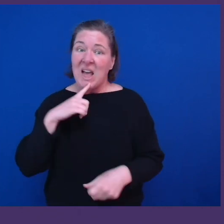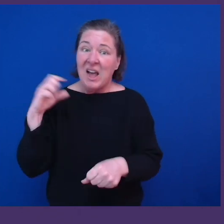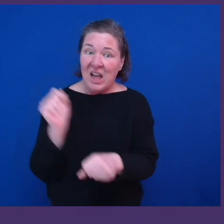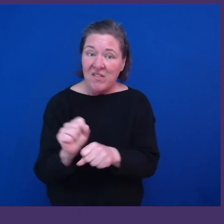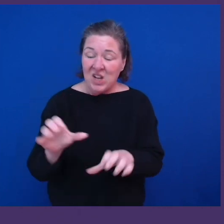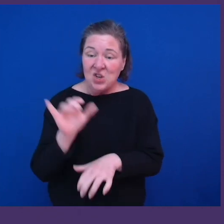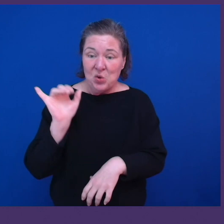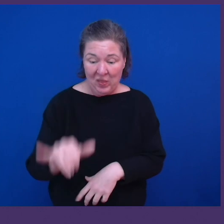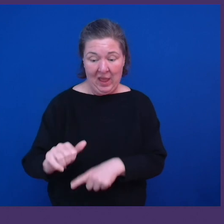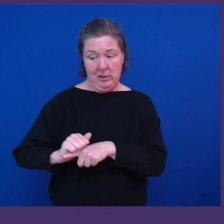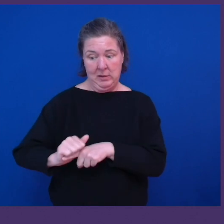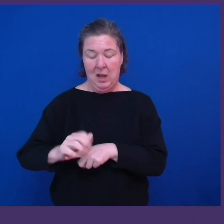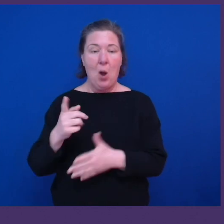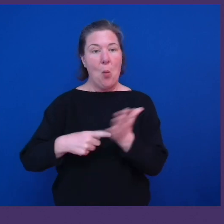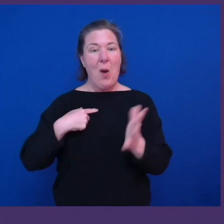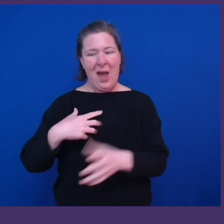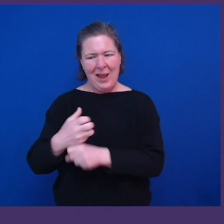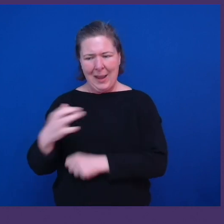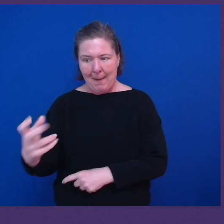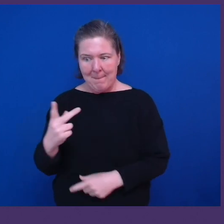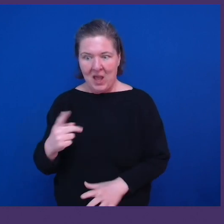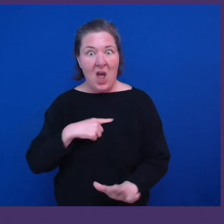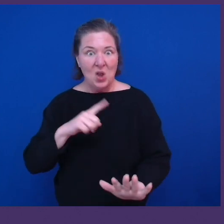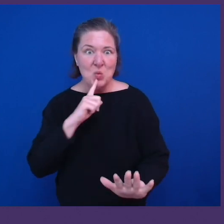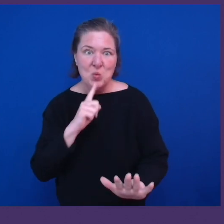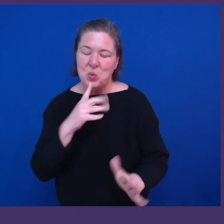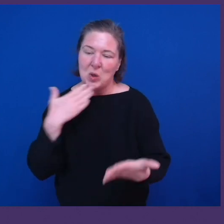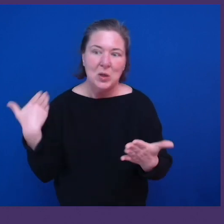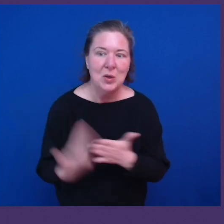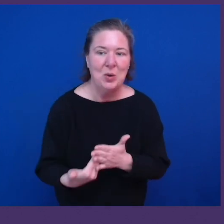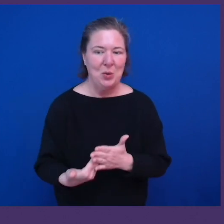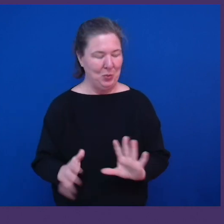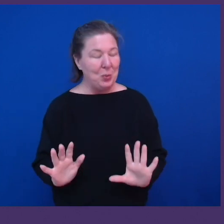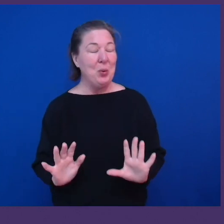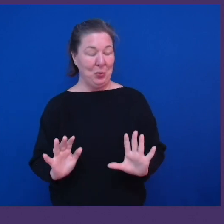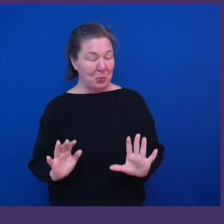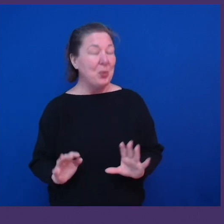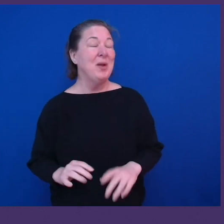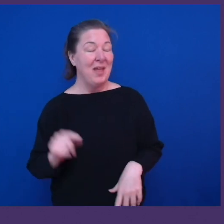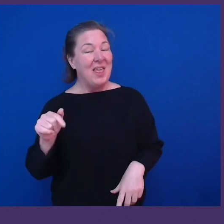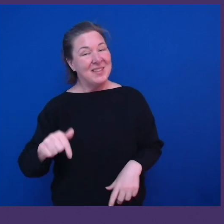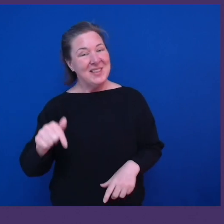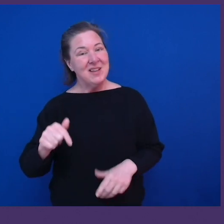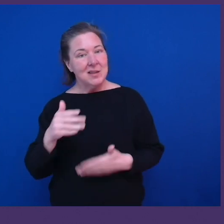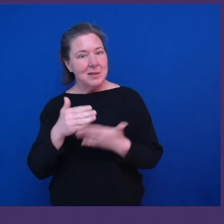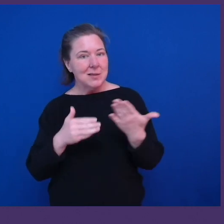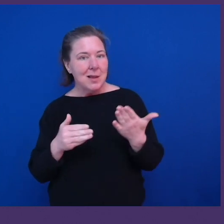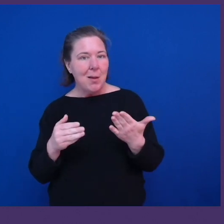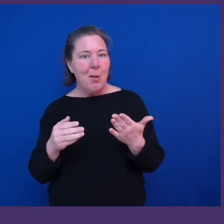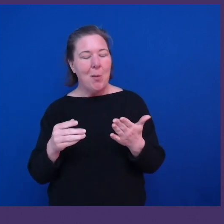And what I get back is really good. So, these are some of the instances that give me a lot